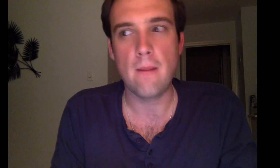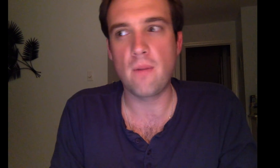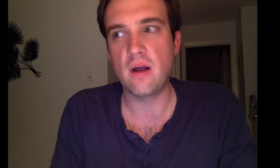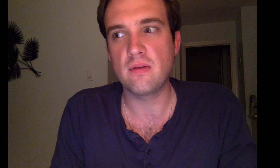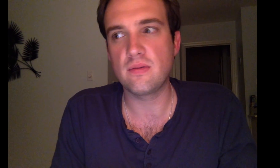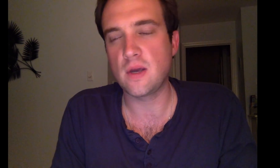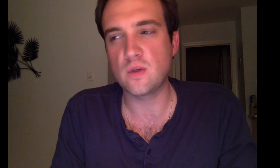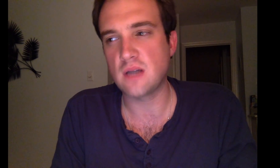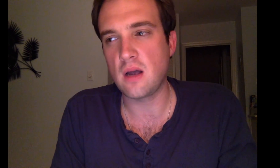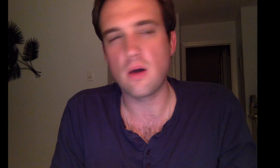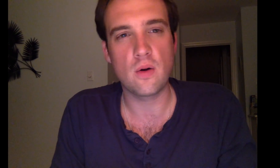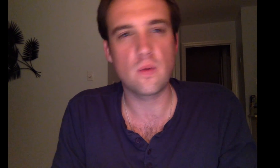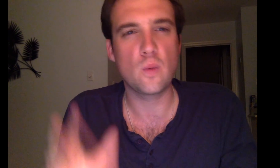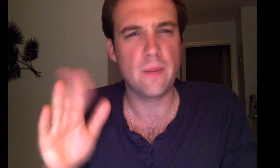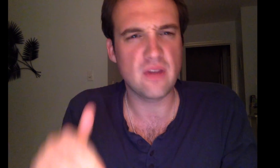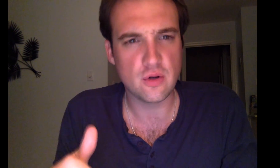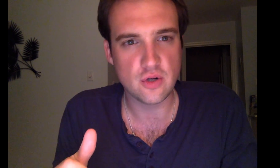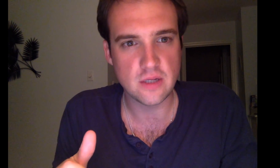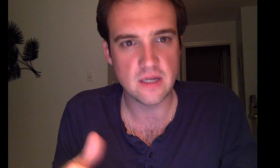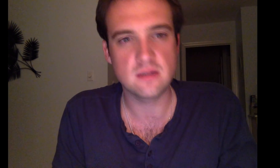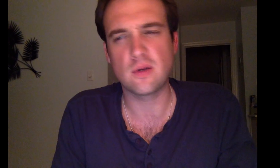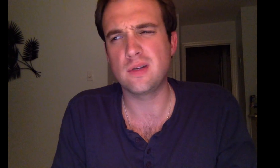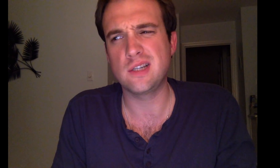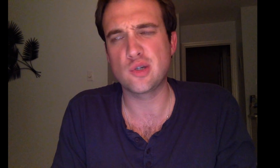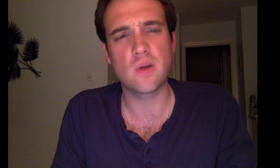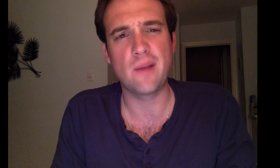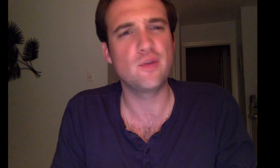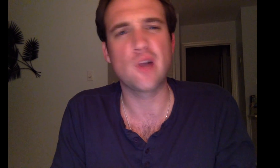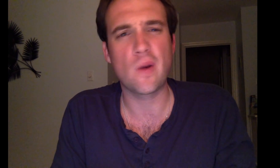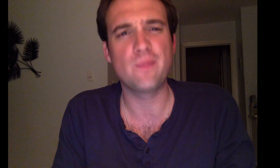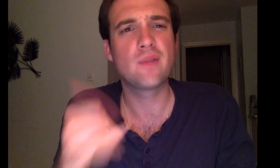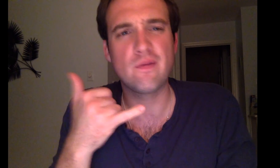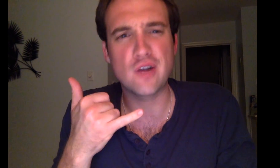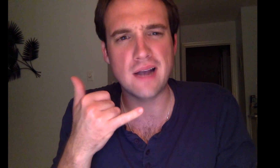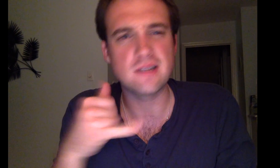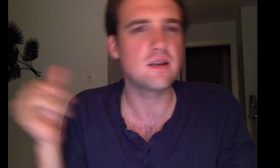but they were like, oh we'll be there in 30 minutes. So the teacher was like, you know what, forget it.